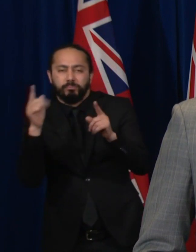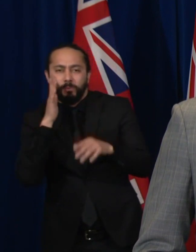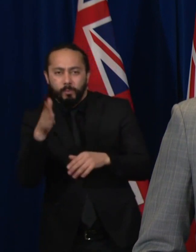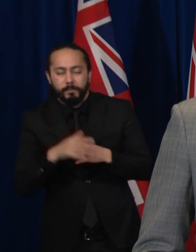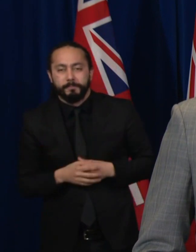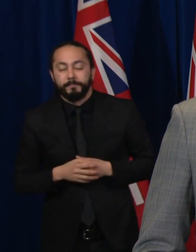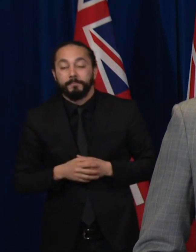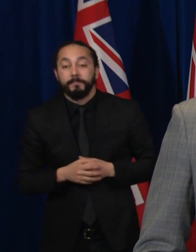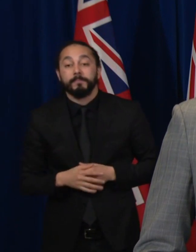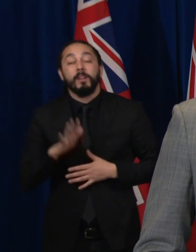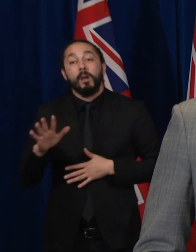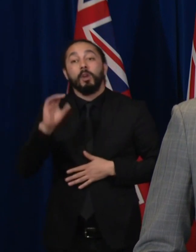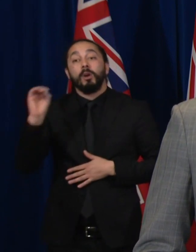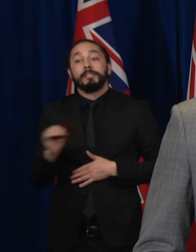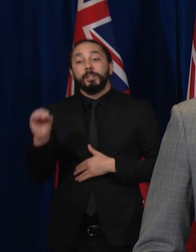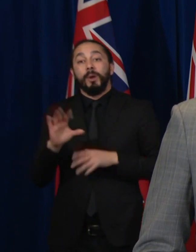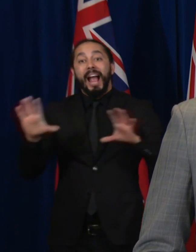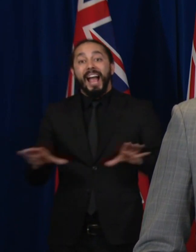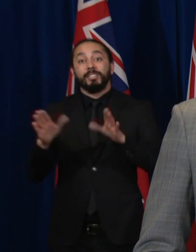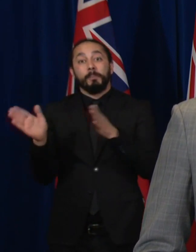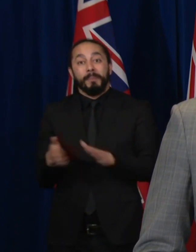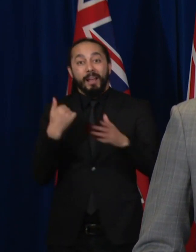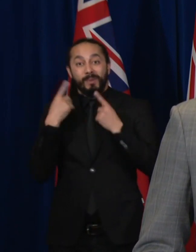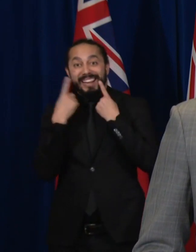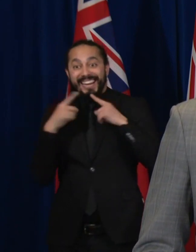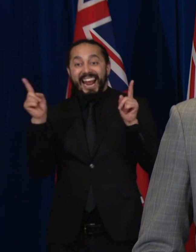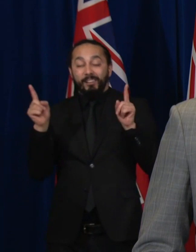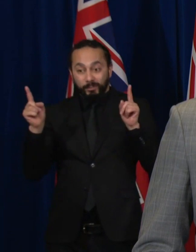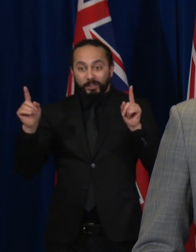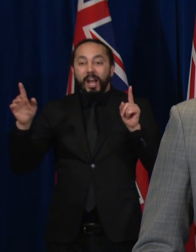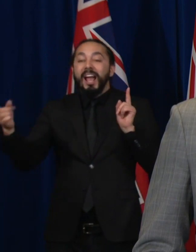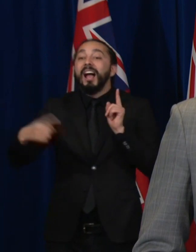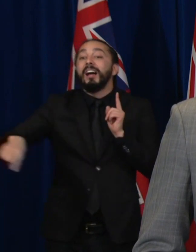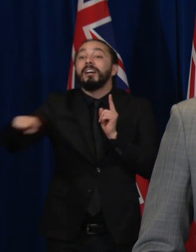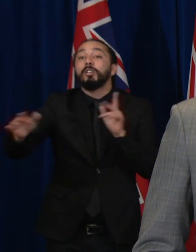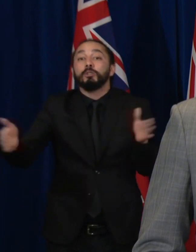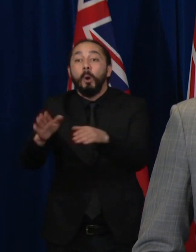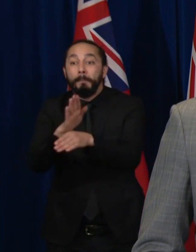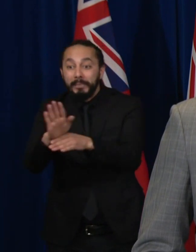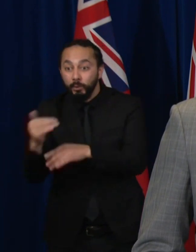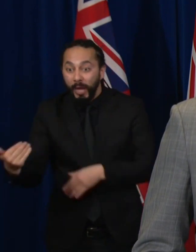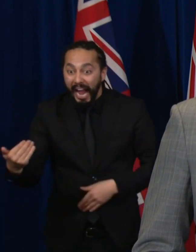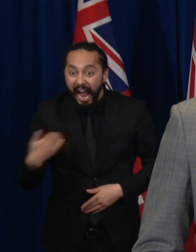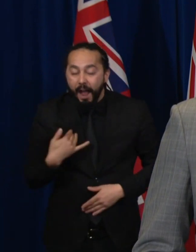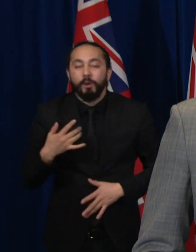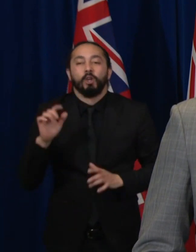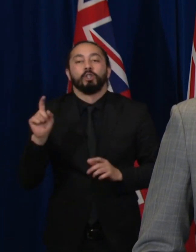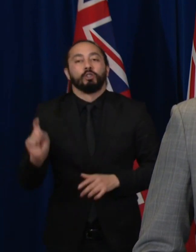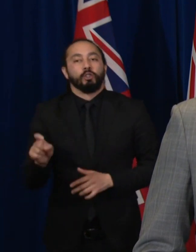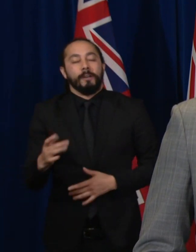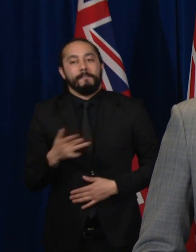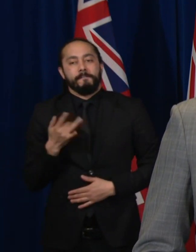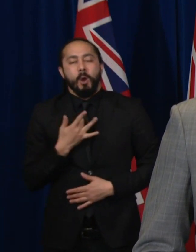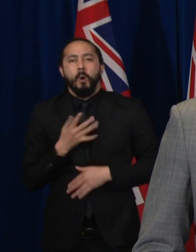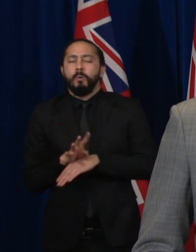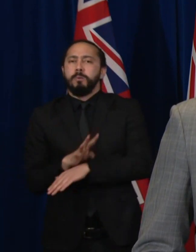weeks, our small business community should be encouraged by the scale and we here be dedicated to the great task remaining before us. scope of supports our joint efforts That, from these honored dead we take increased devotion to will provide.